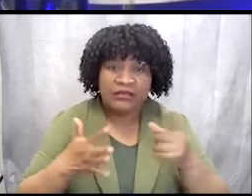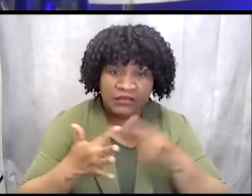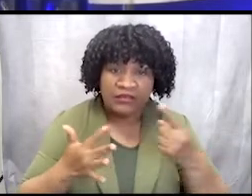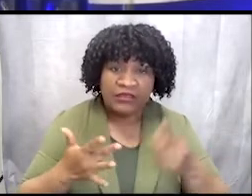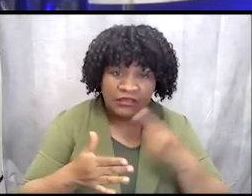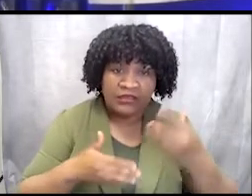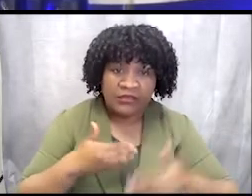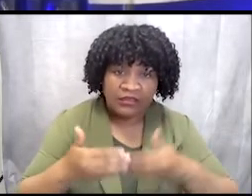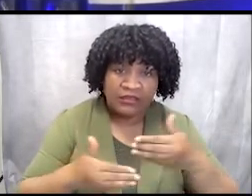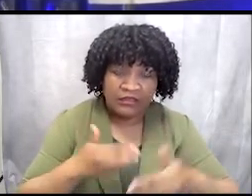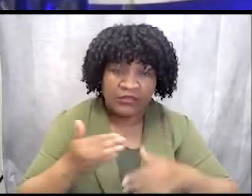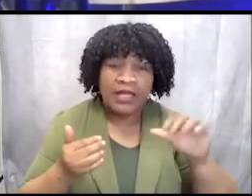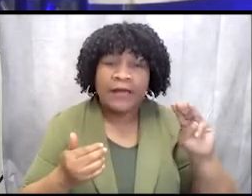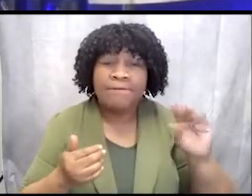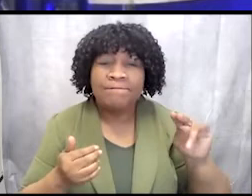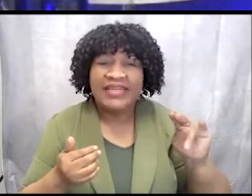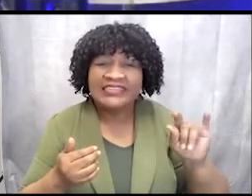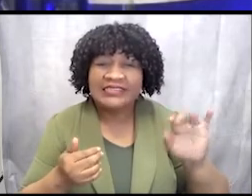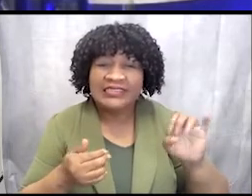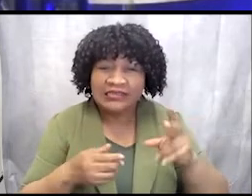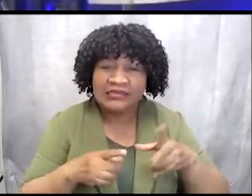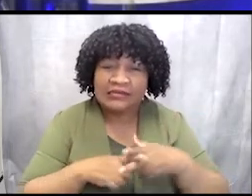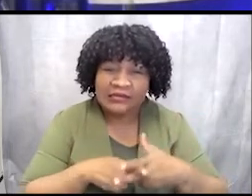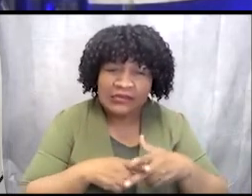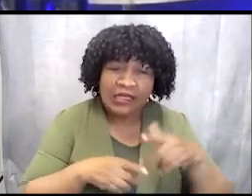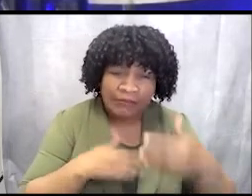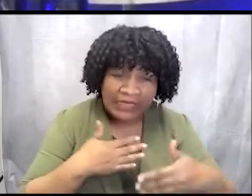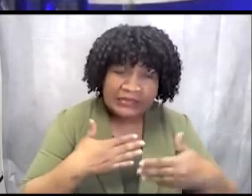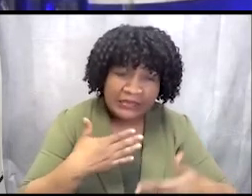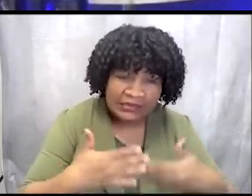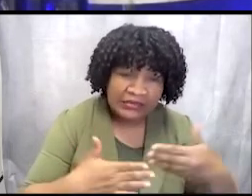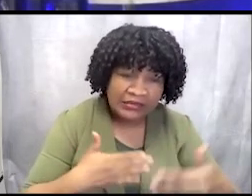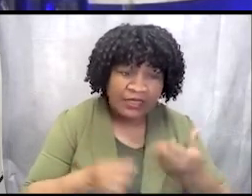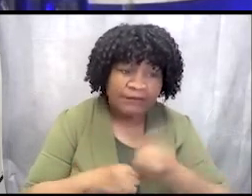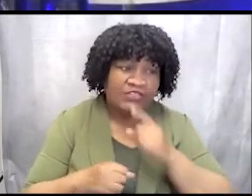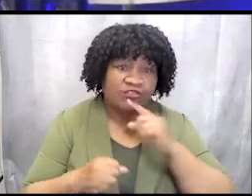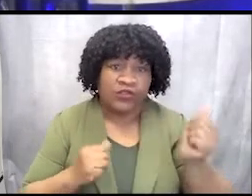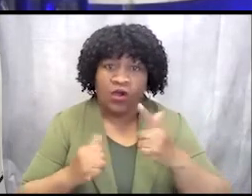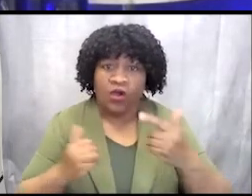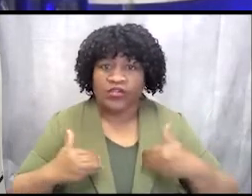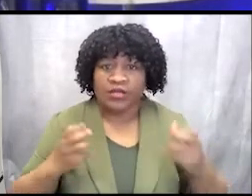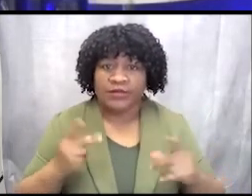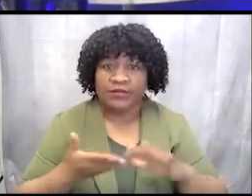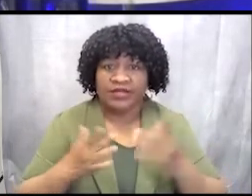and it really is not designed to ensure that all young people can be successful